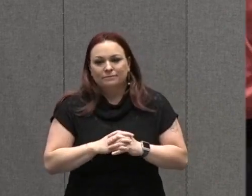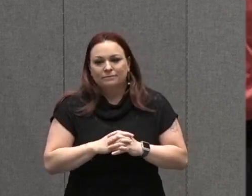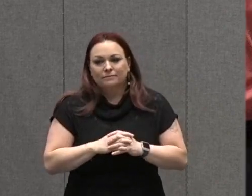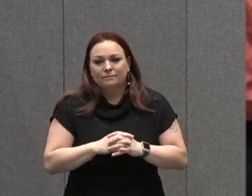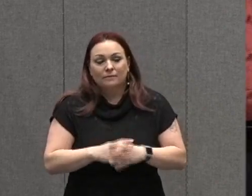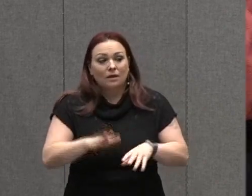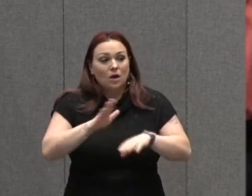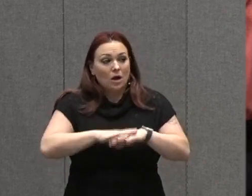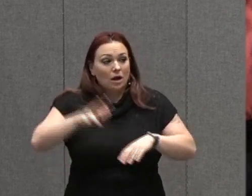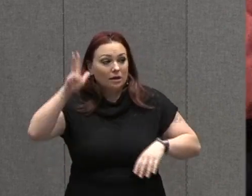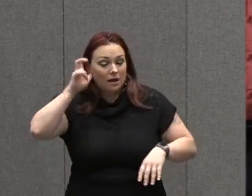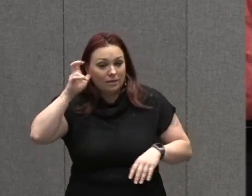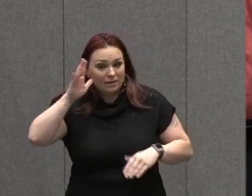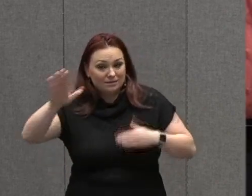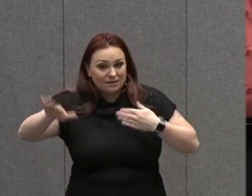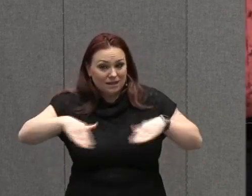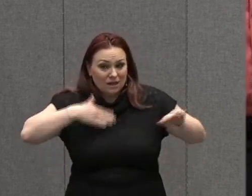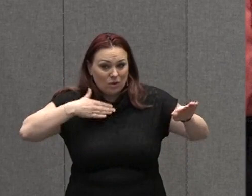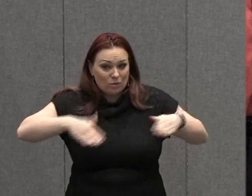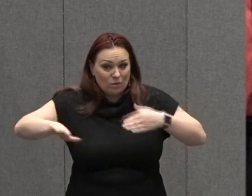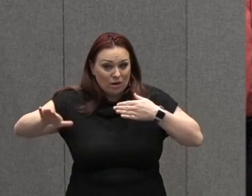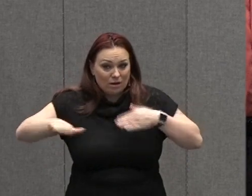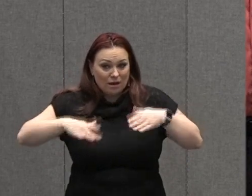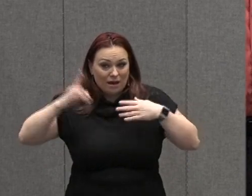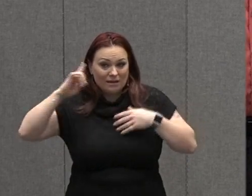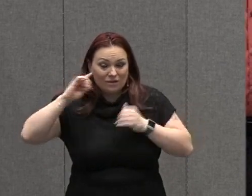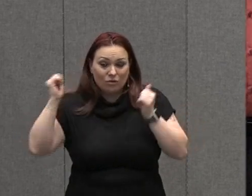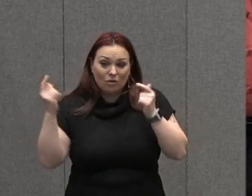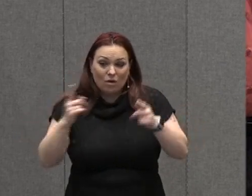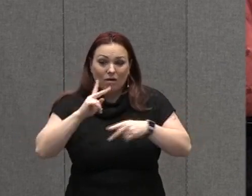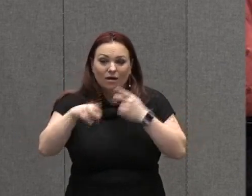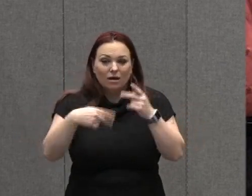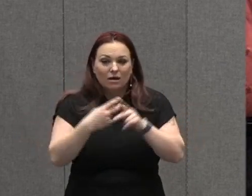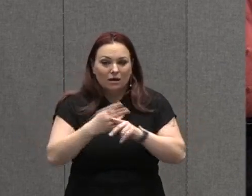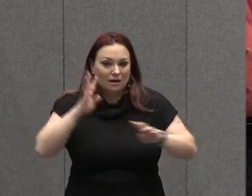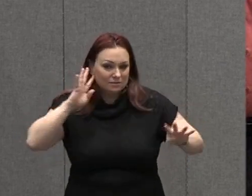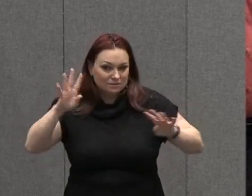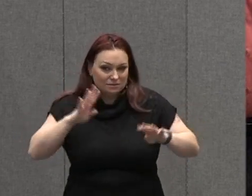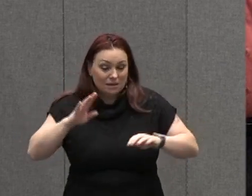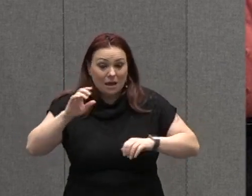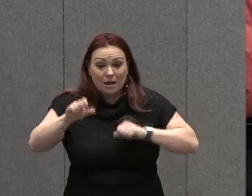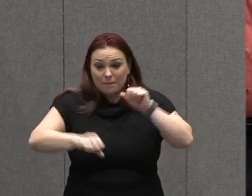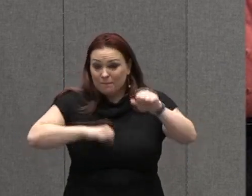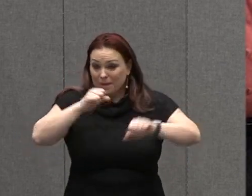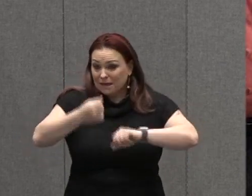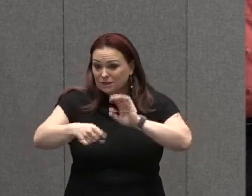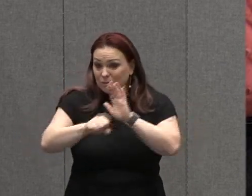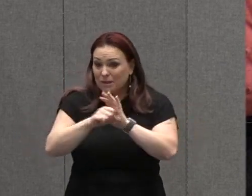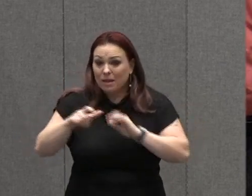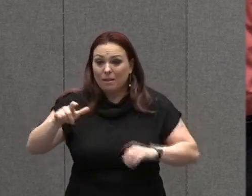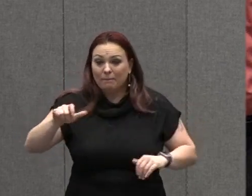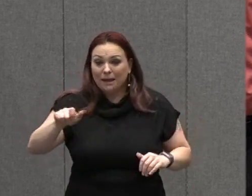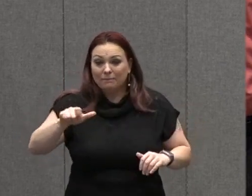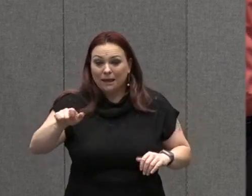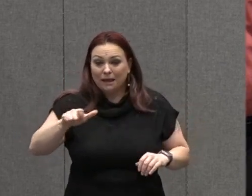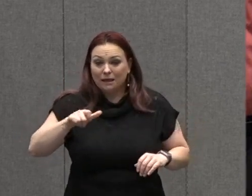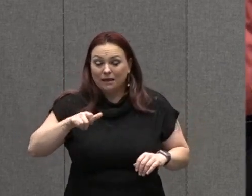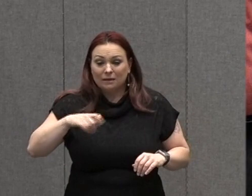On a listening walk I hear all kinds of sounds. A bicycle bell ringing: trring trring Want to try that?